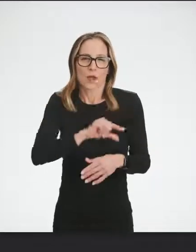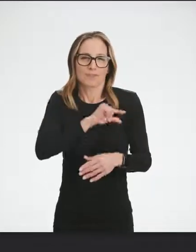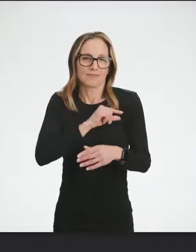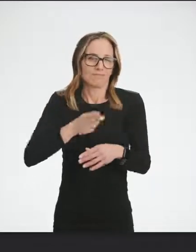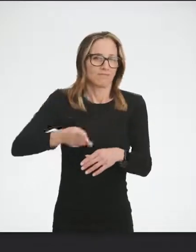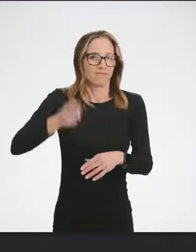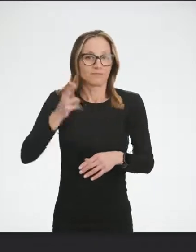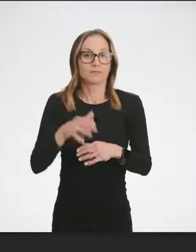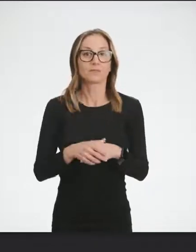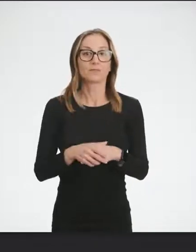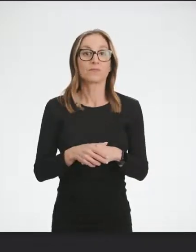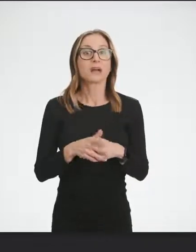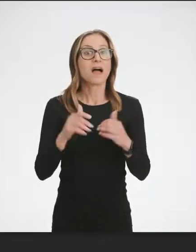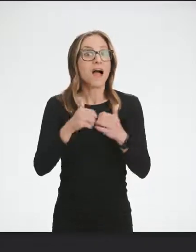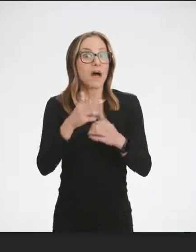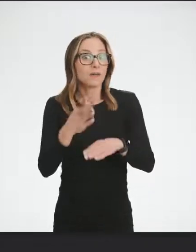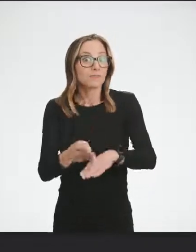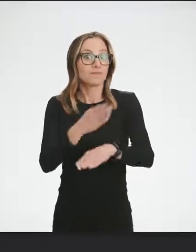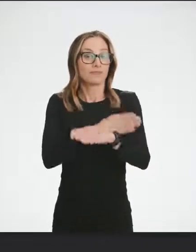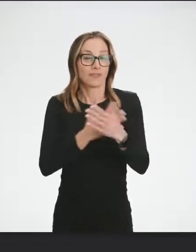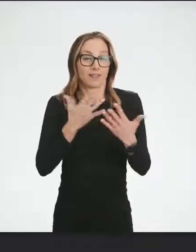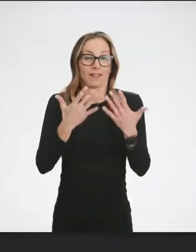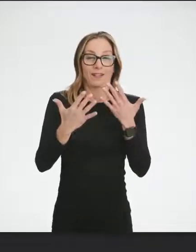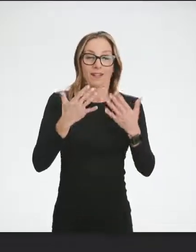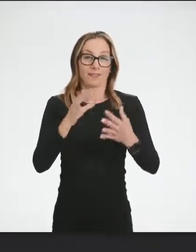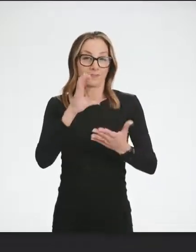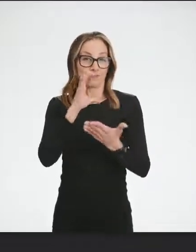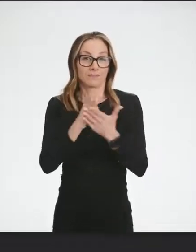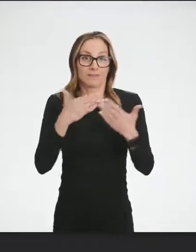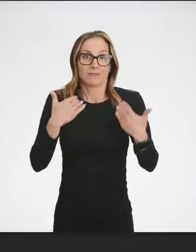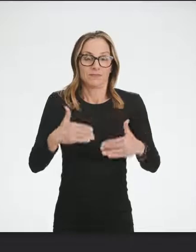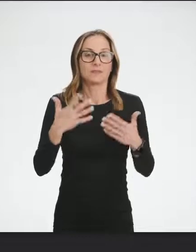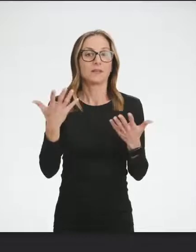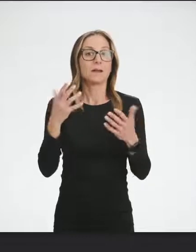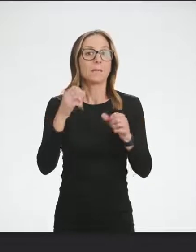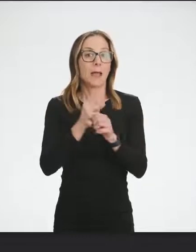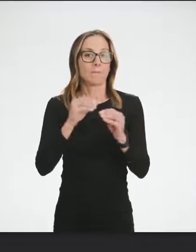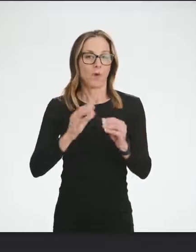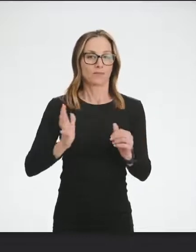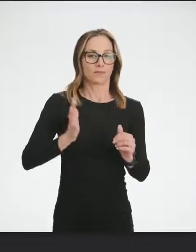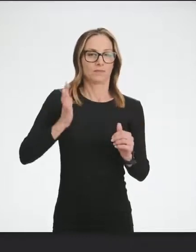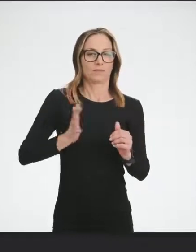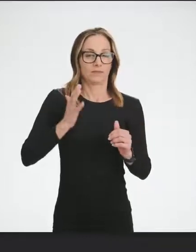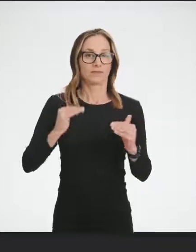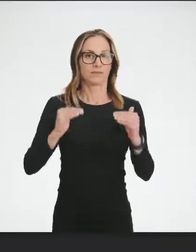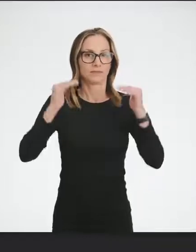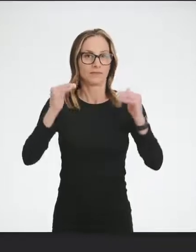the visual fidelity of your game's graphics is by generating much more sophisticated geometric meshes.